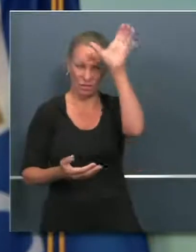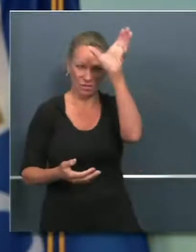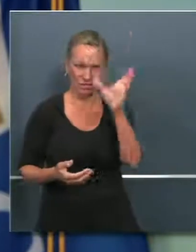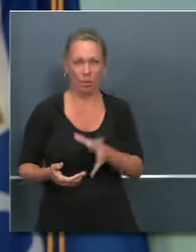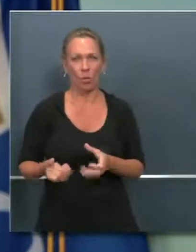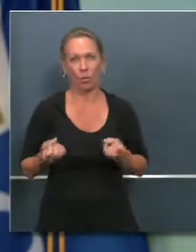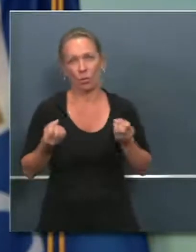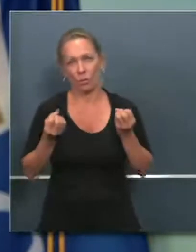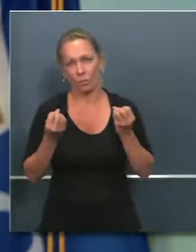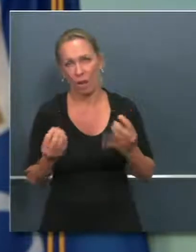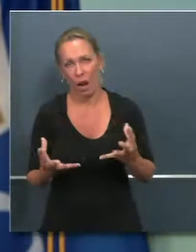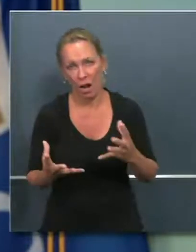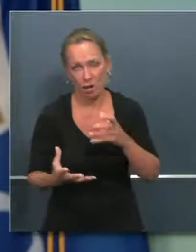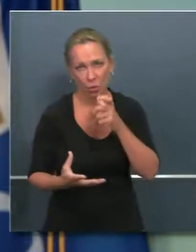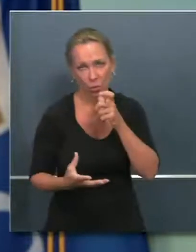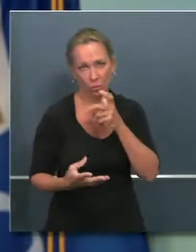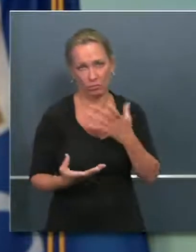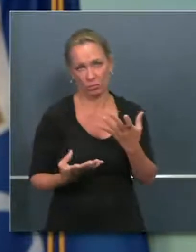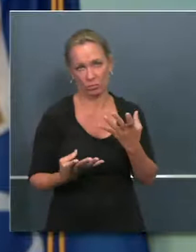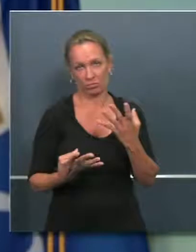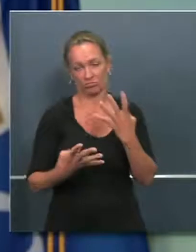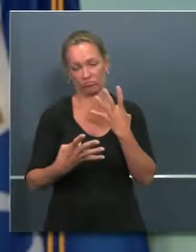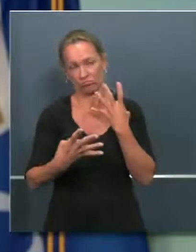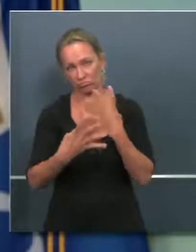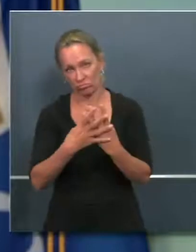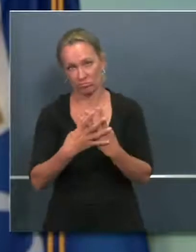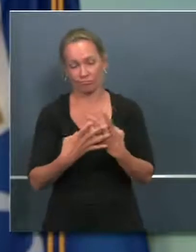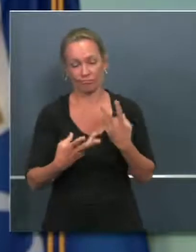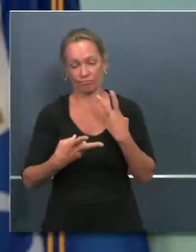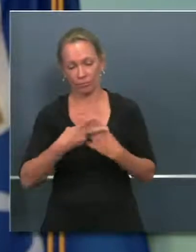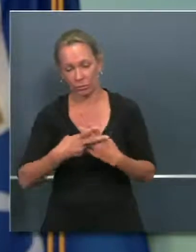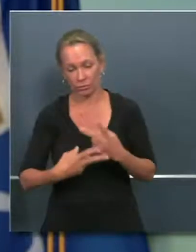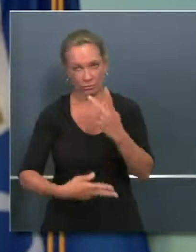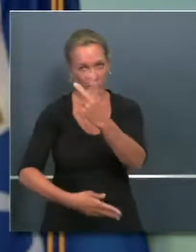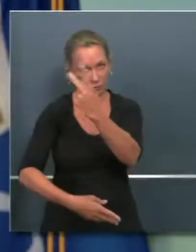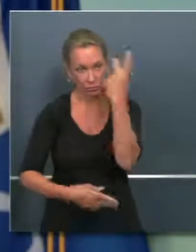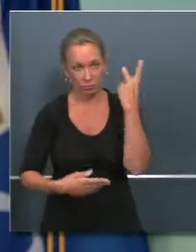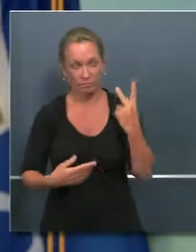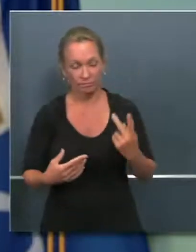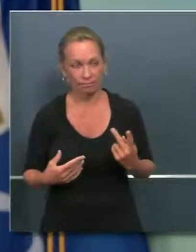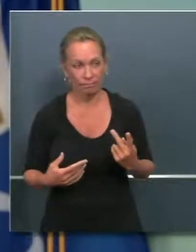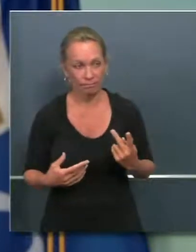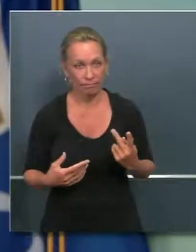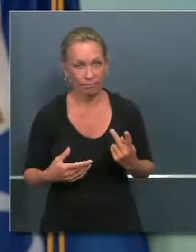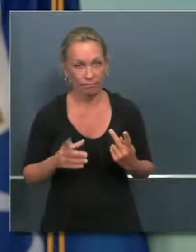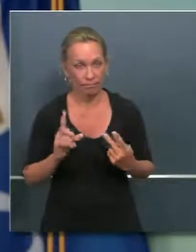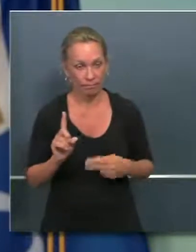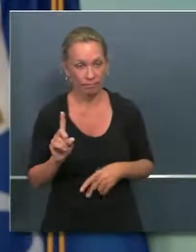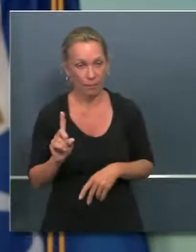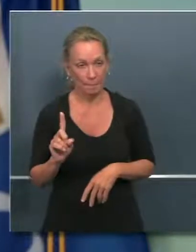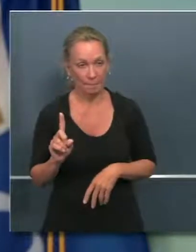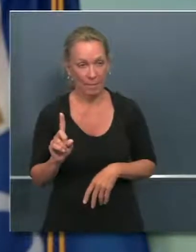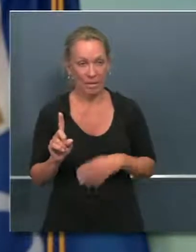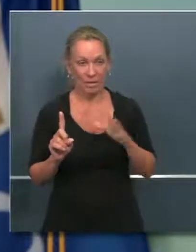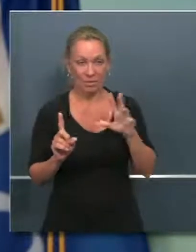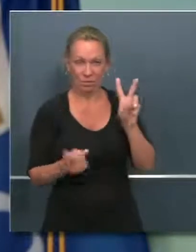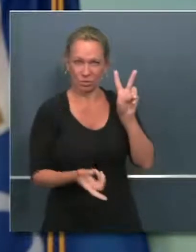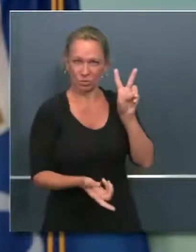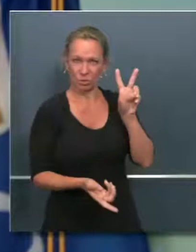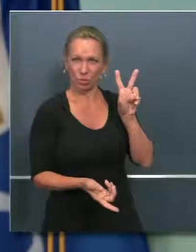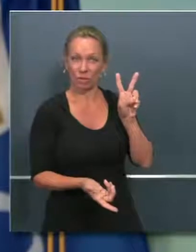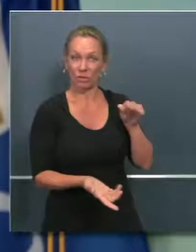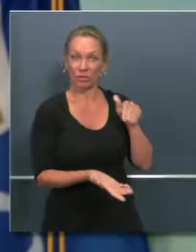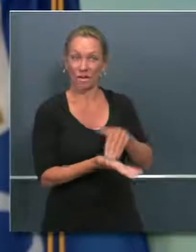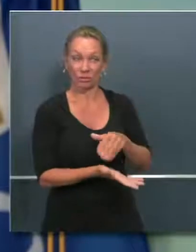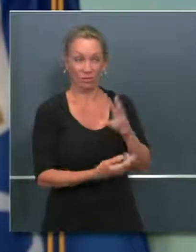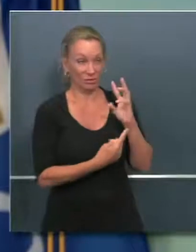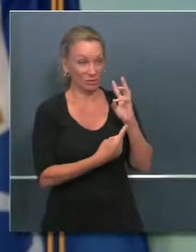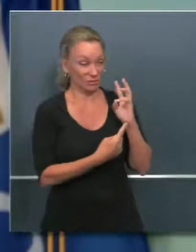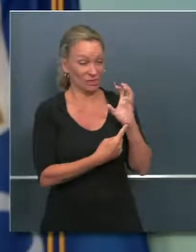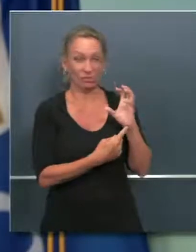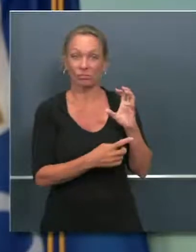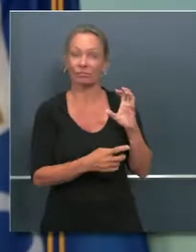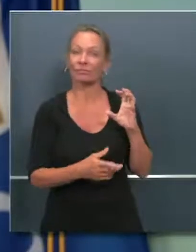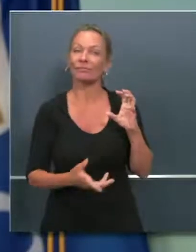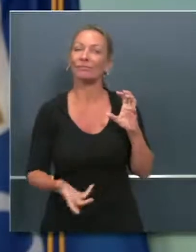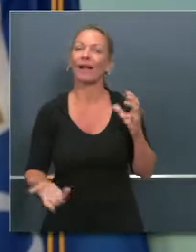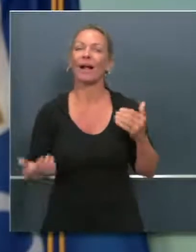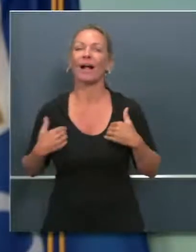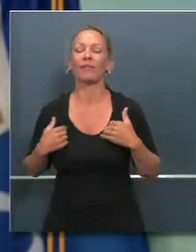about 2600 that have tested positive for kovin 19 but 11 or rather 1011 have tested positive just in